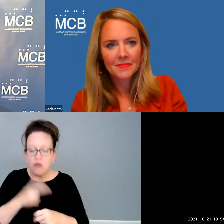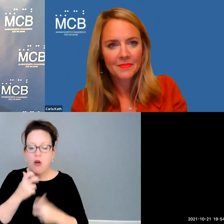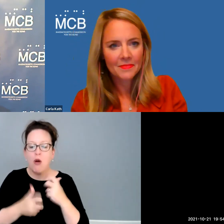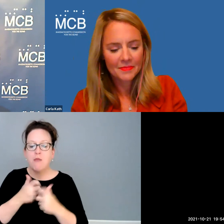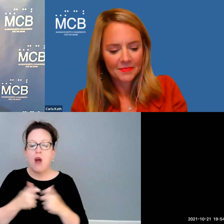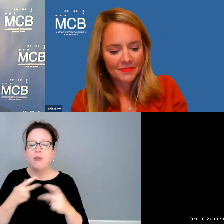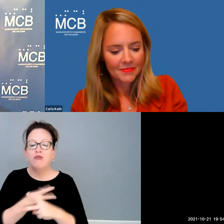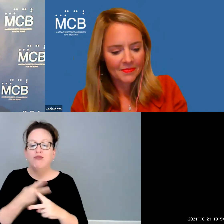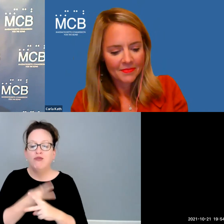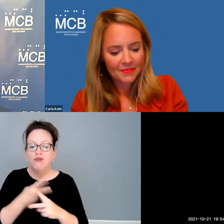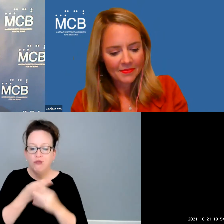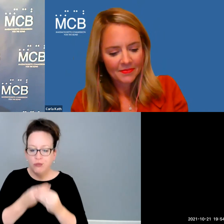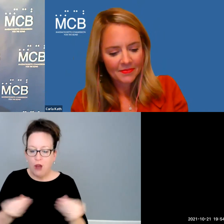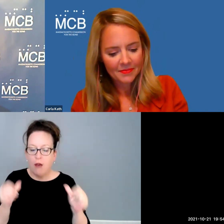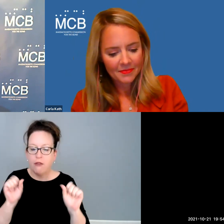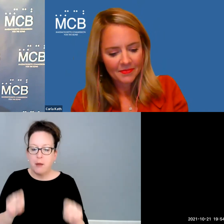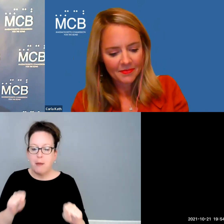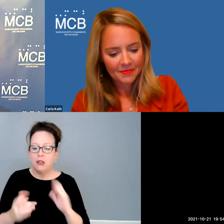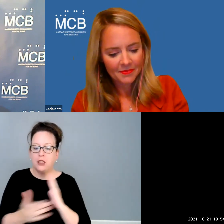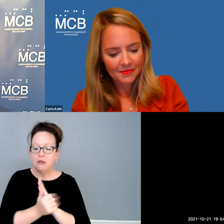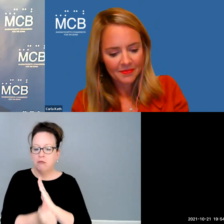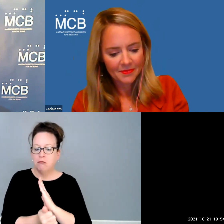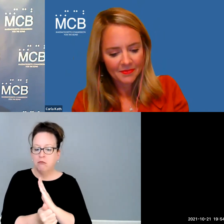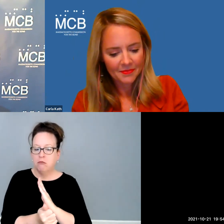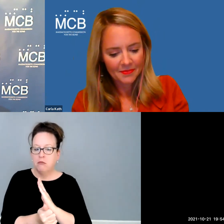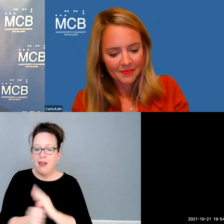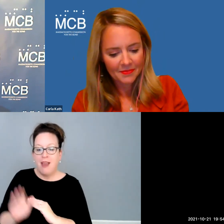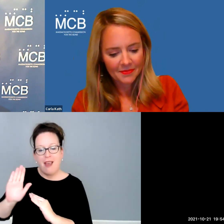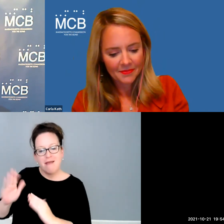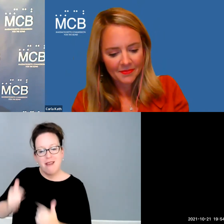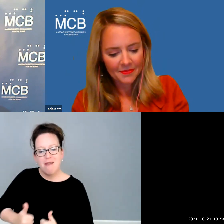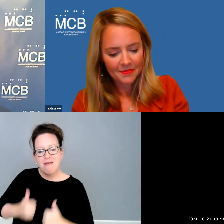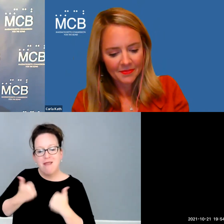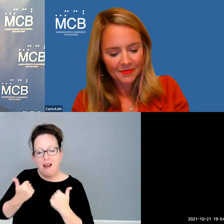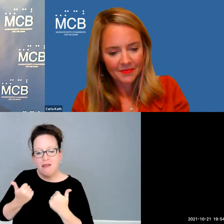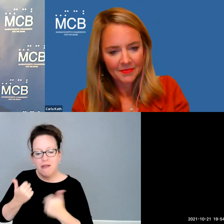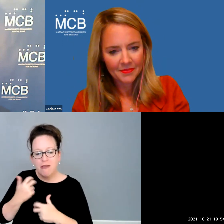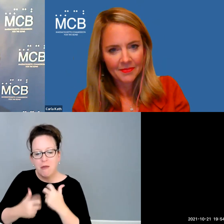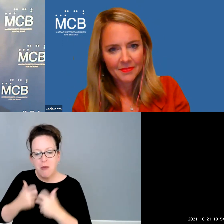prerogative that their disability brings them is an asset to many organizations.